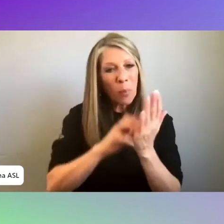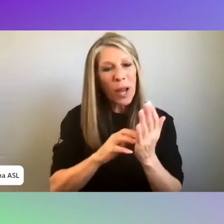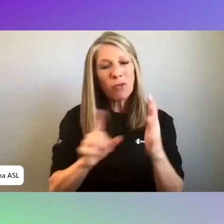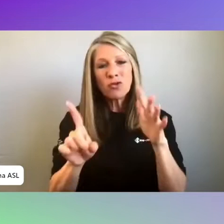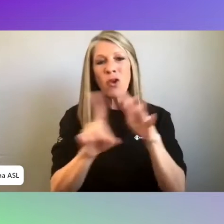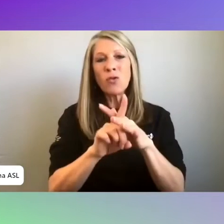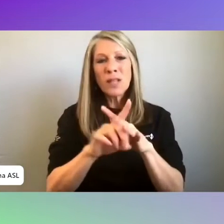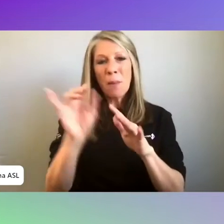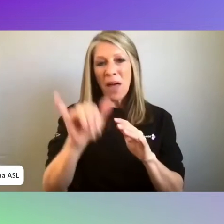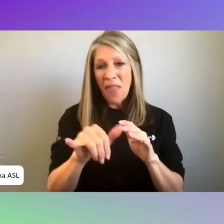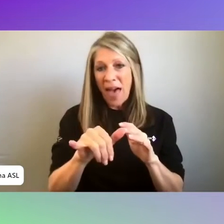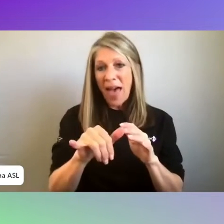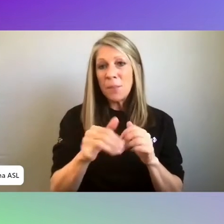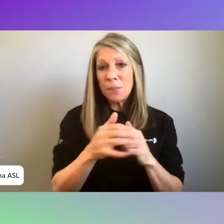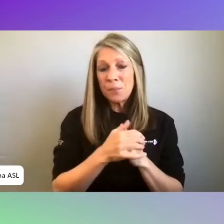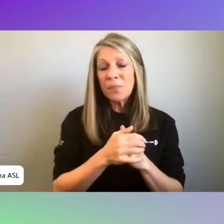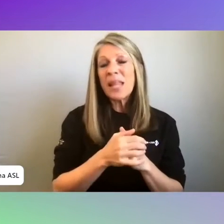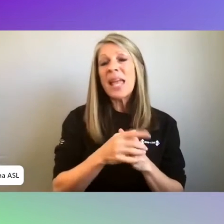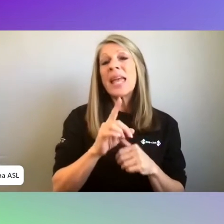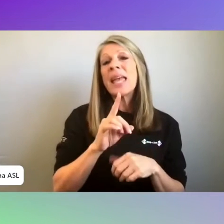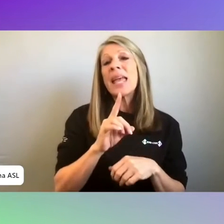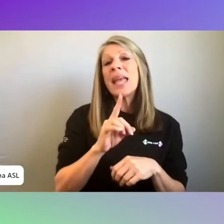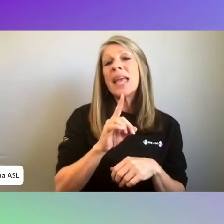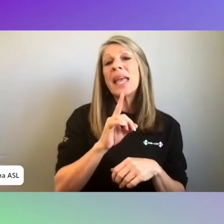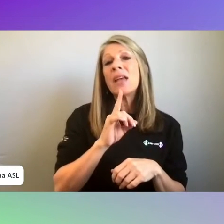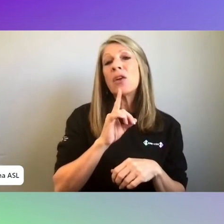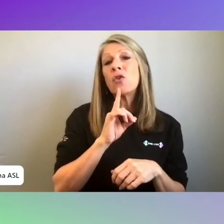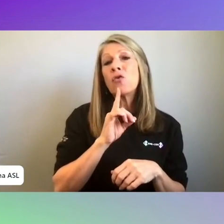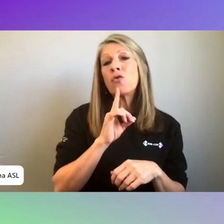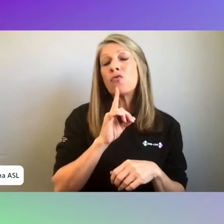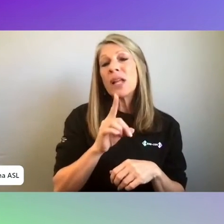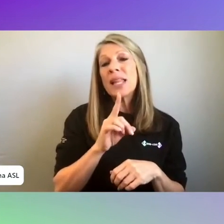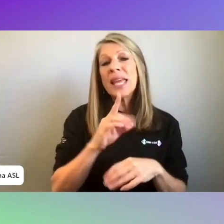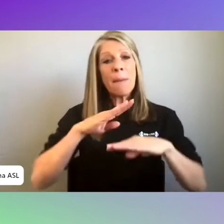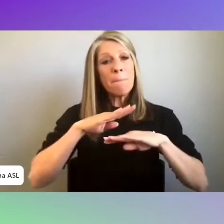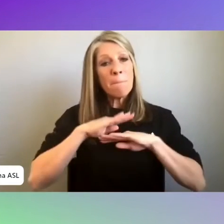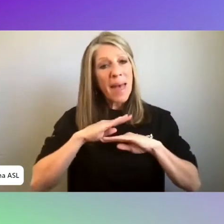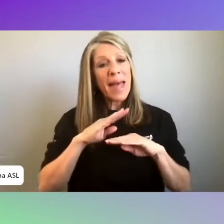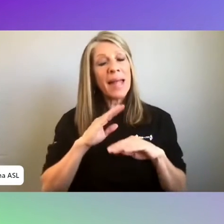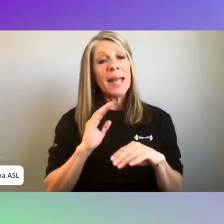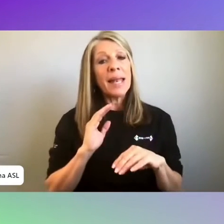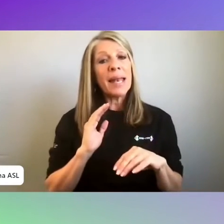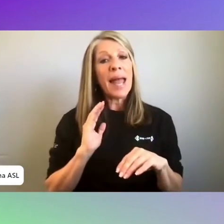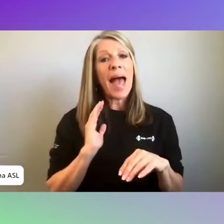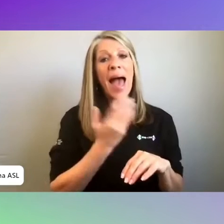heavy communication because lots of line readers do not prefer the way that Burrell shows up on small form, but